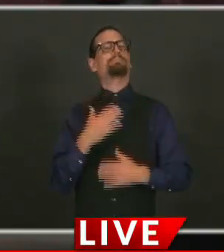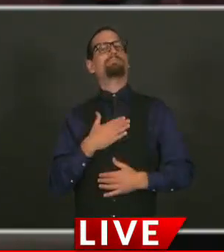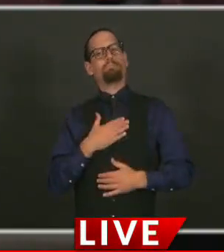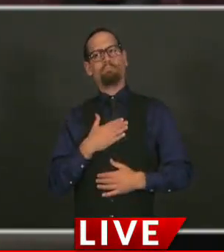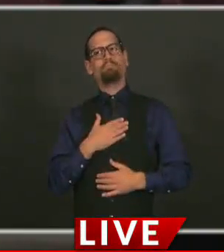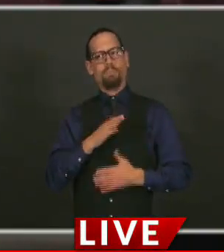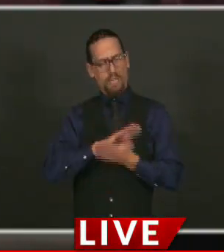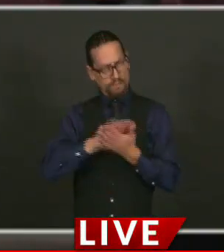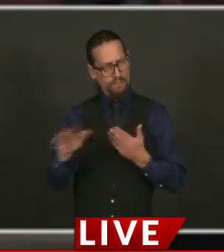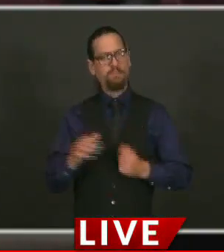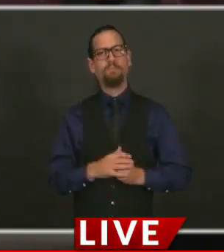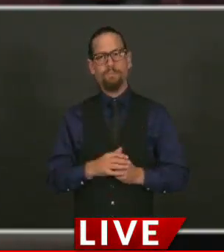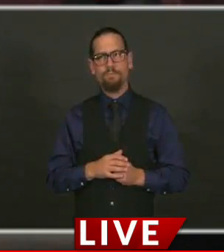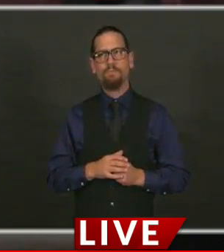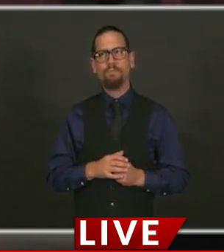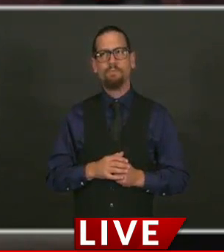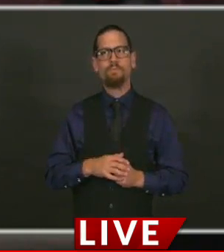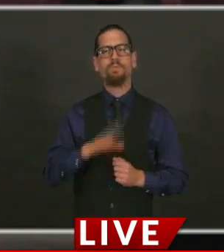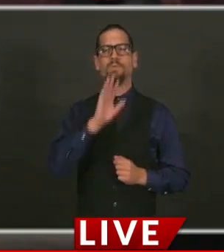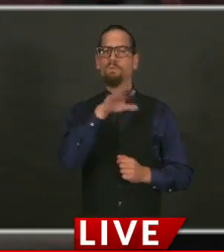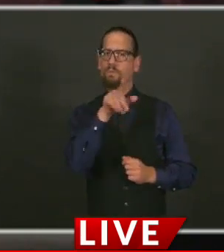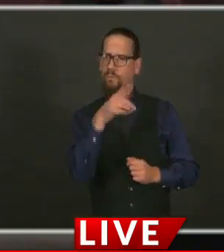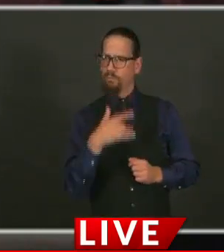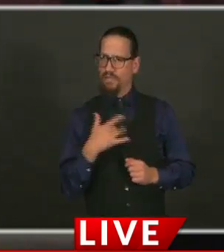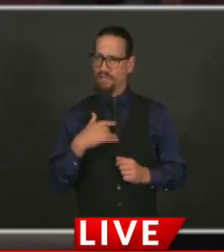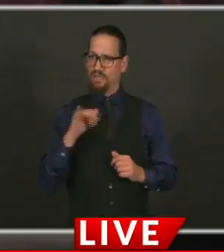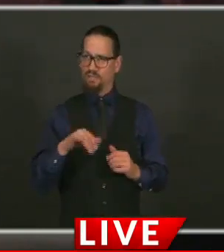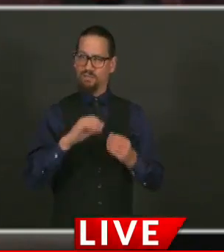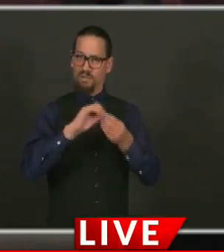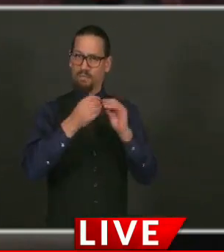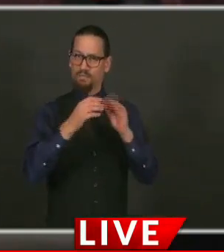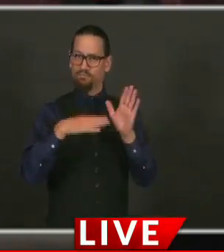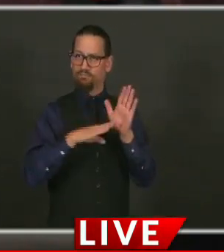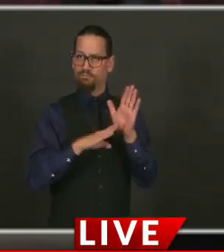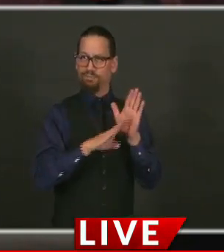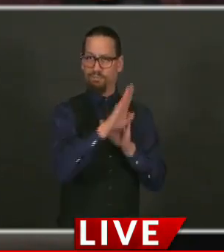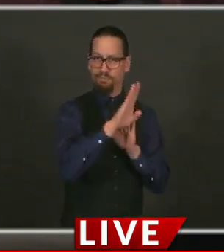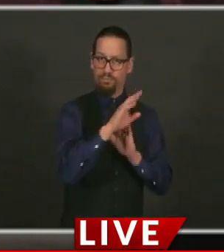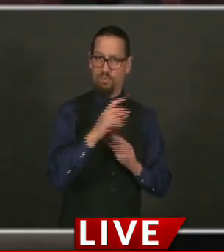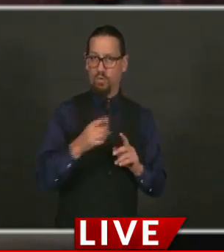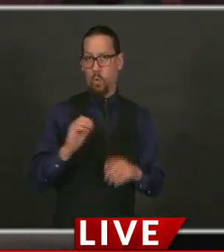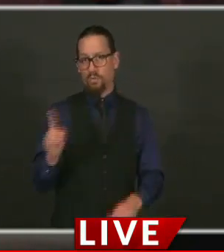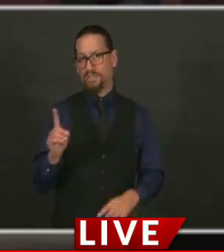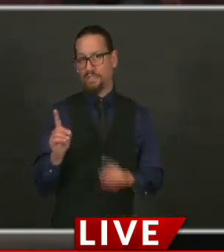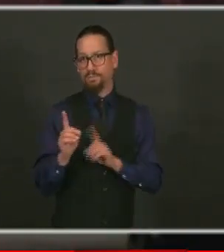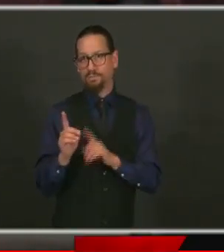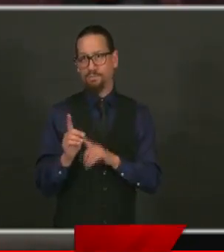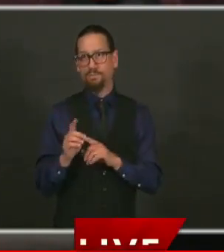HE SPOKE ELOQUENTLY ABOUT THE SCOURGE OF THE OPIOID CRISIS.